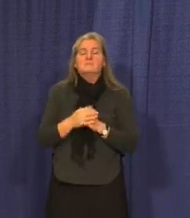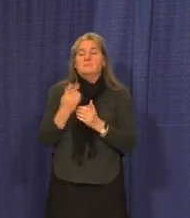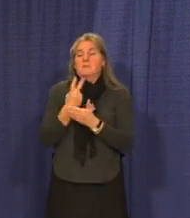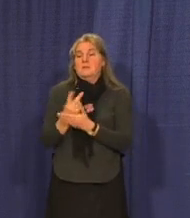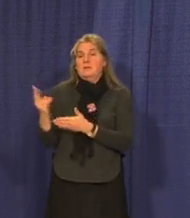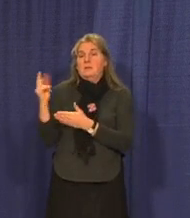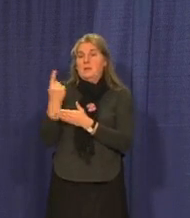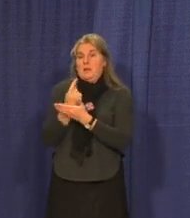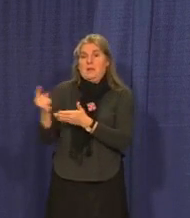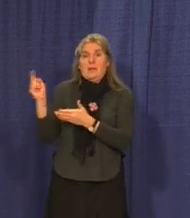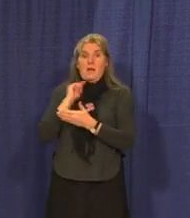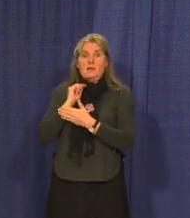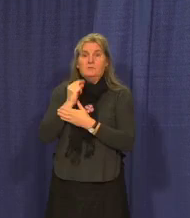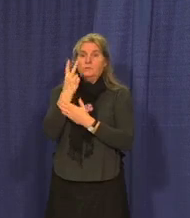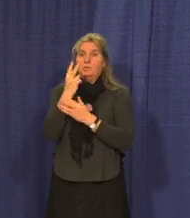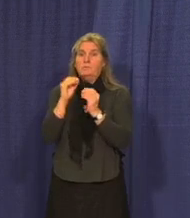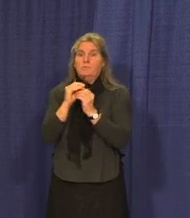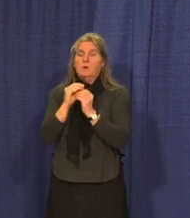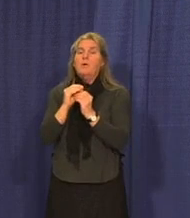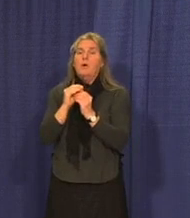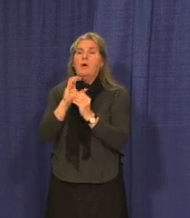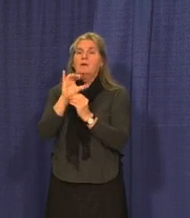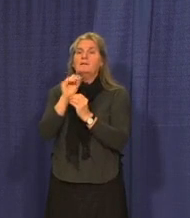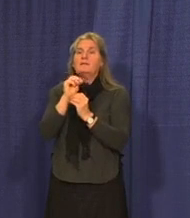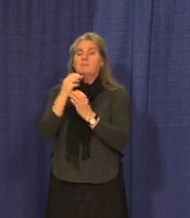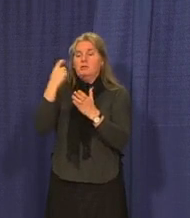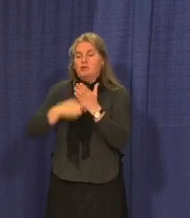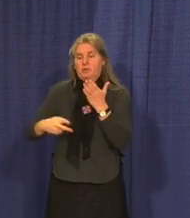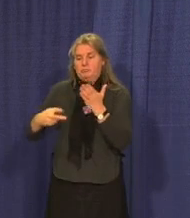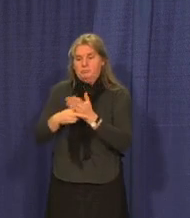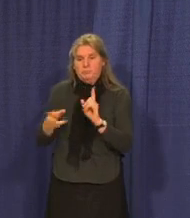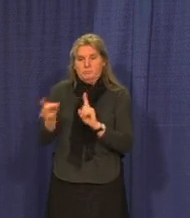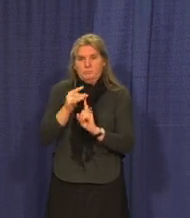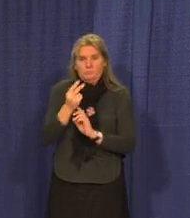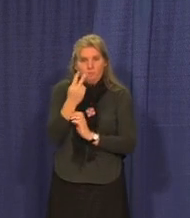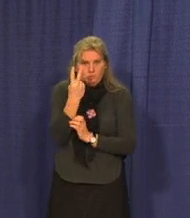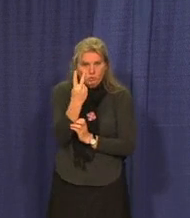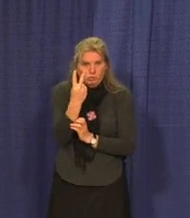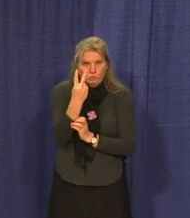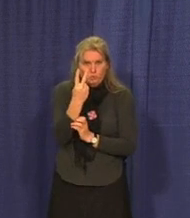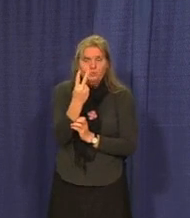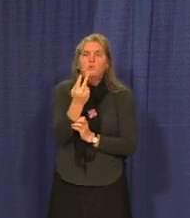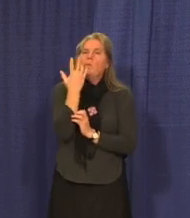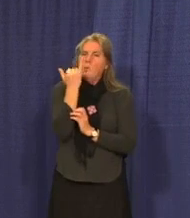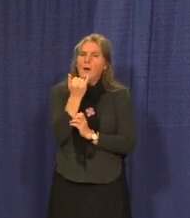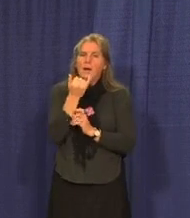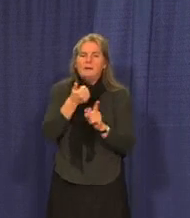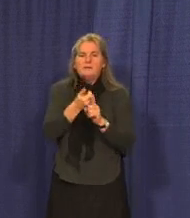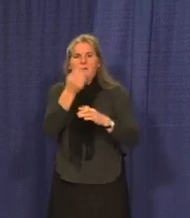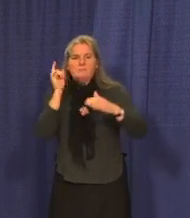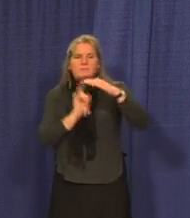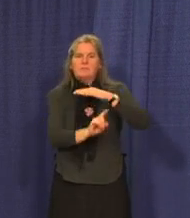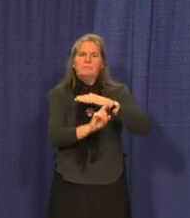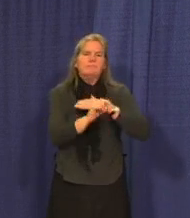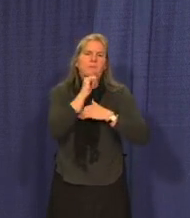In the past week, we laid two additional charges under the civil emergency measures act. Both for failing to self isolate